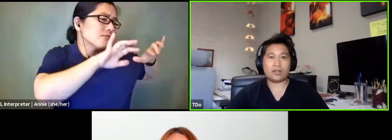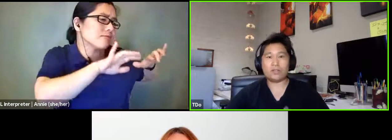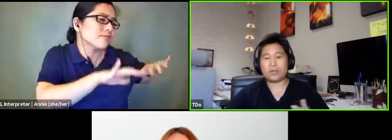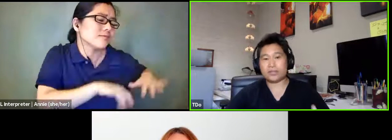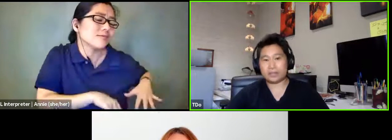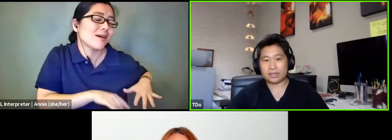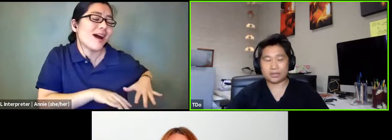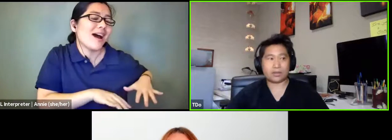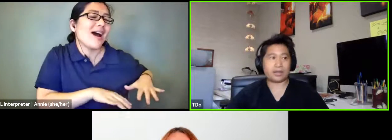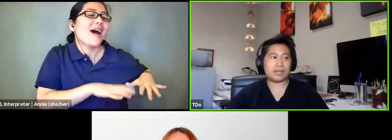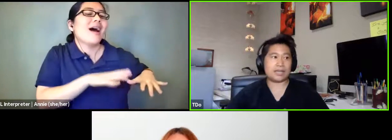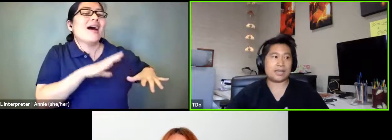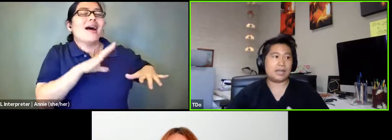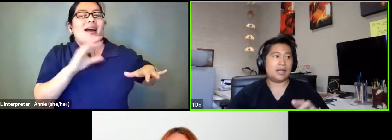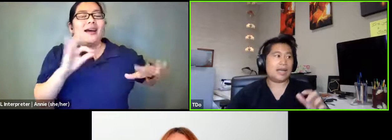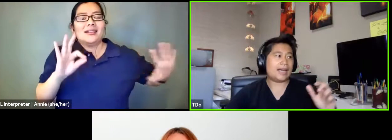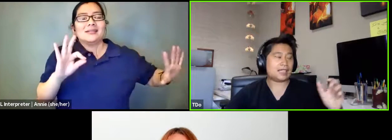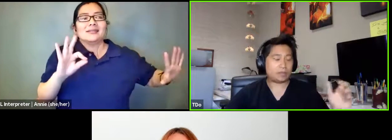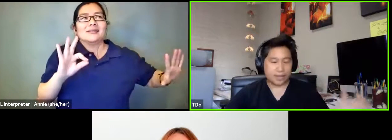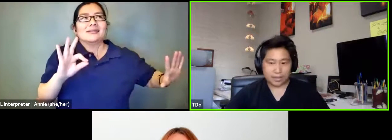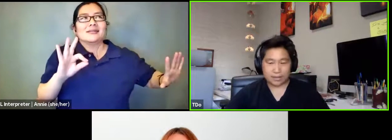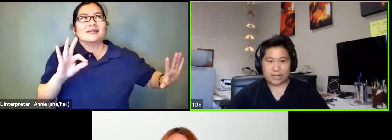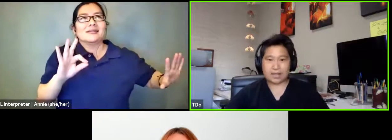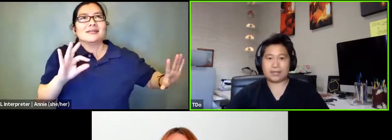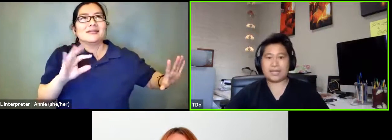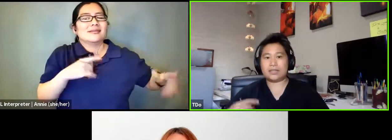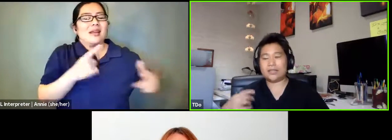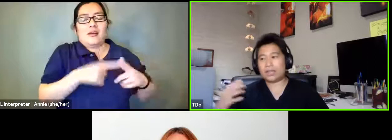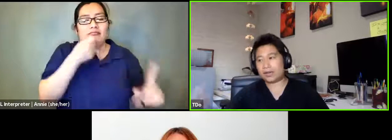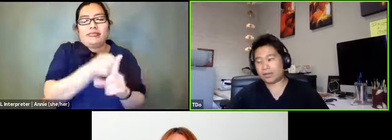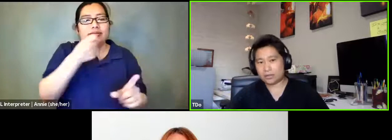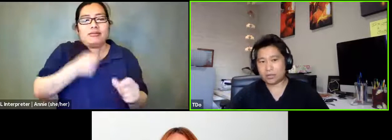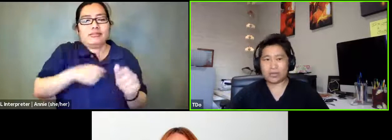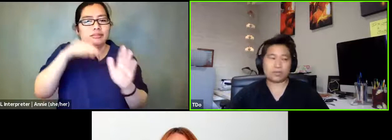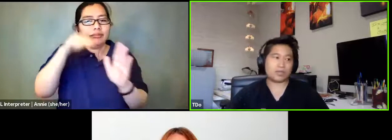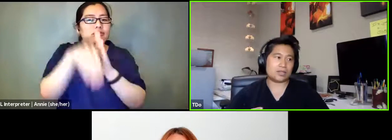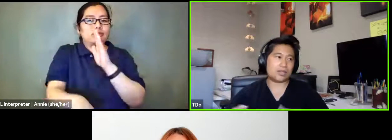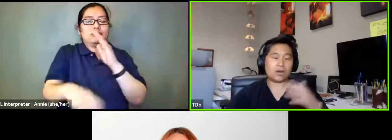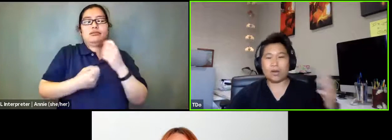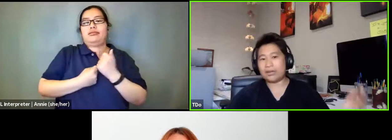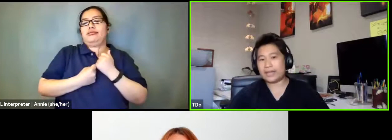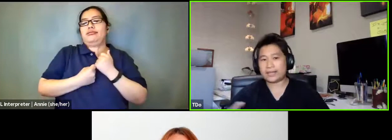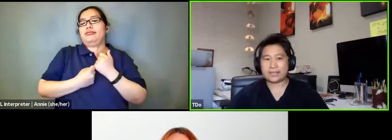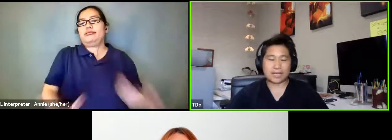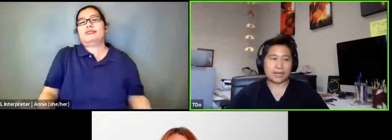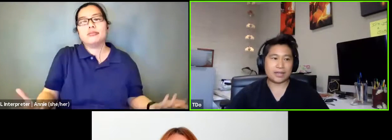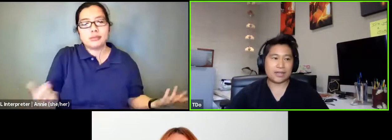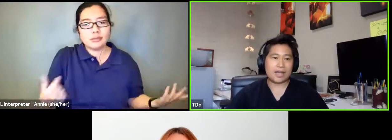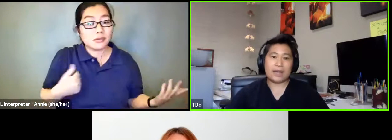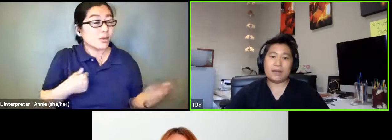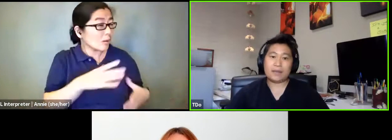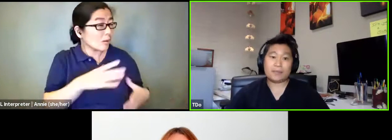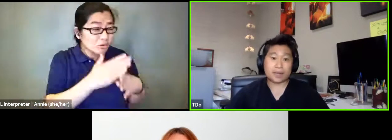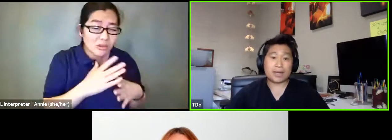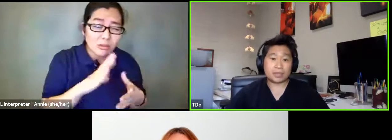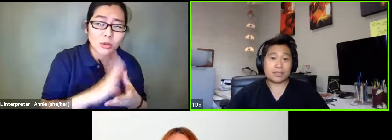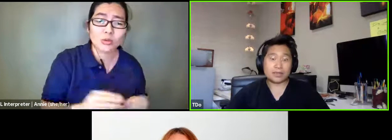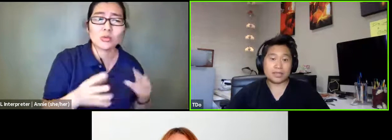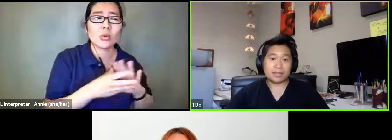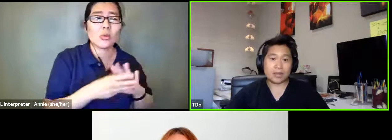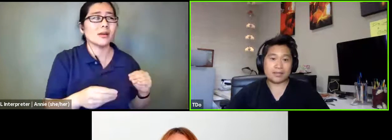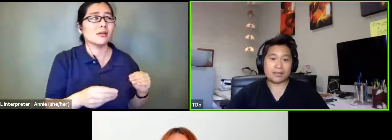stuff posting stories and sharing which is all necessary, but I was literally spent.